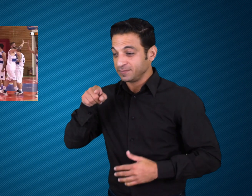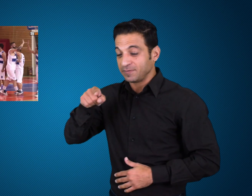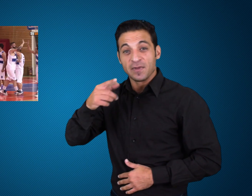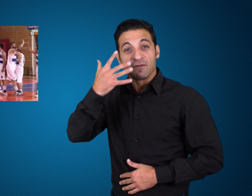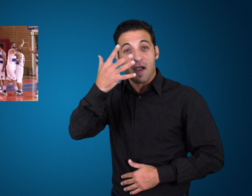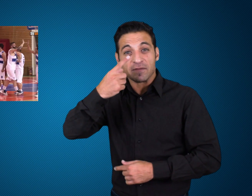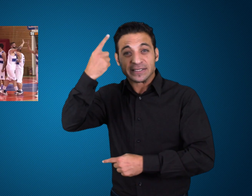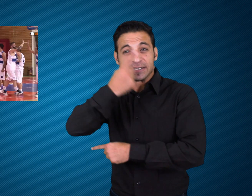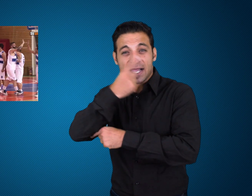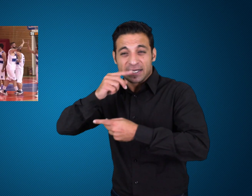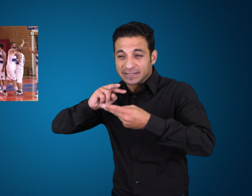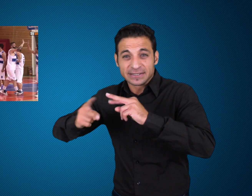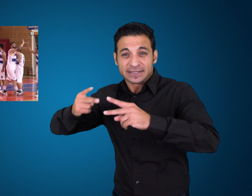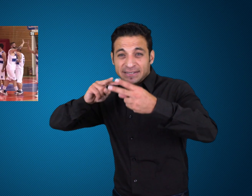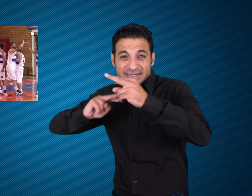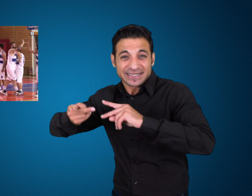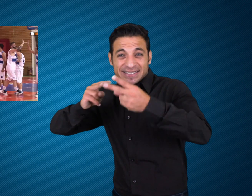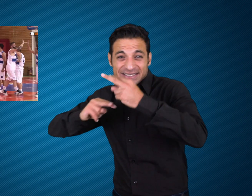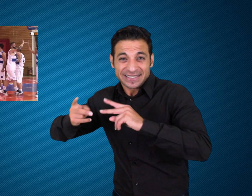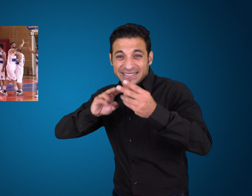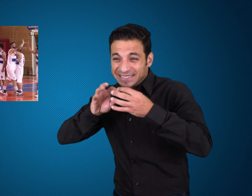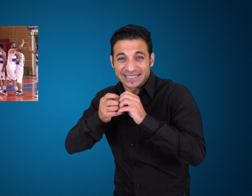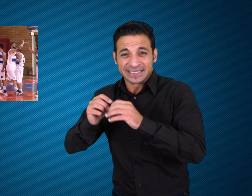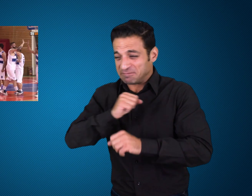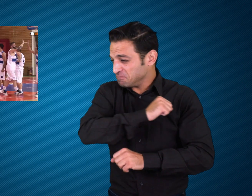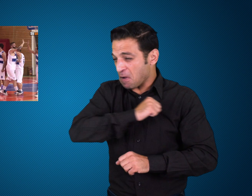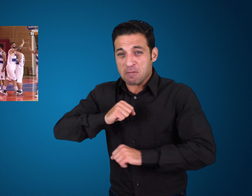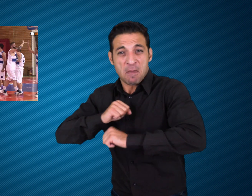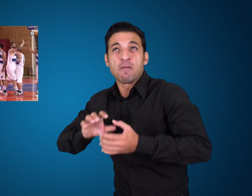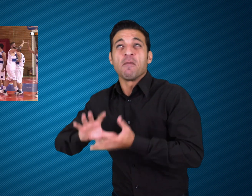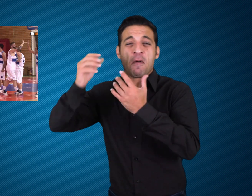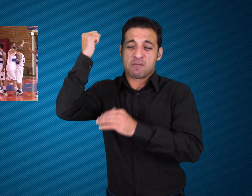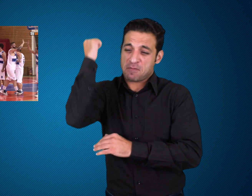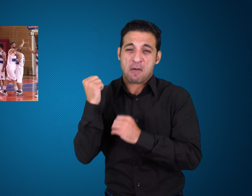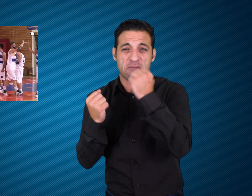After five days of battling it out and